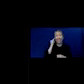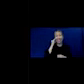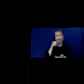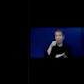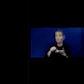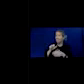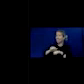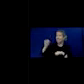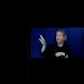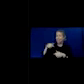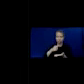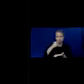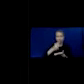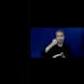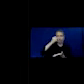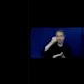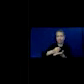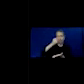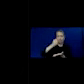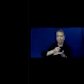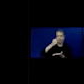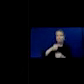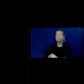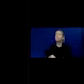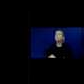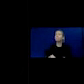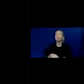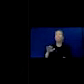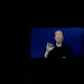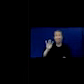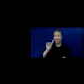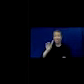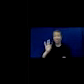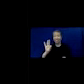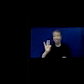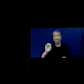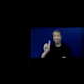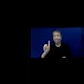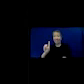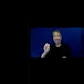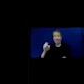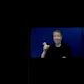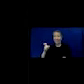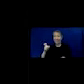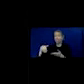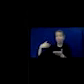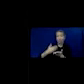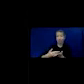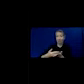She delivered Fed Ex that was coming in to Performance Food Group to all the different employees.